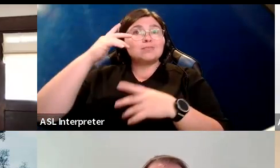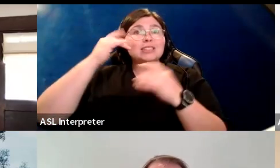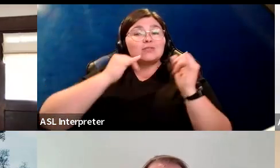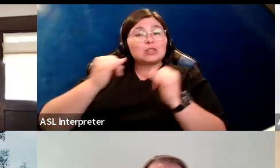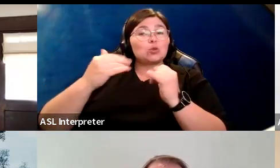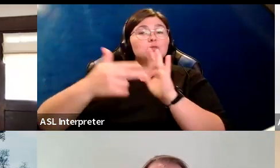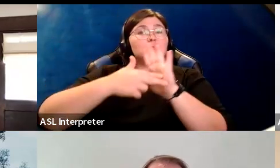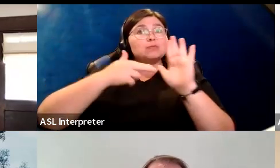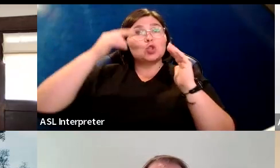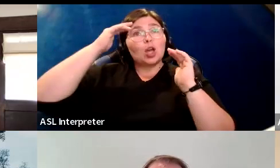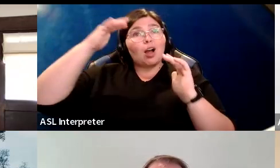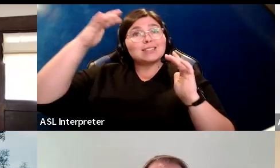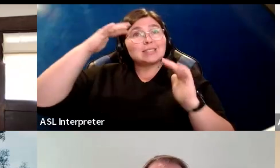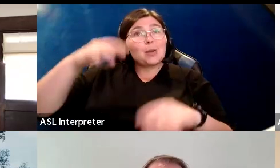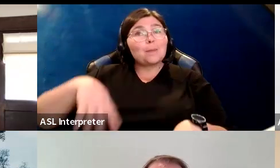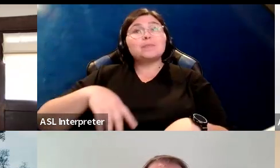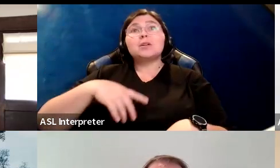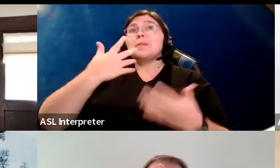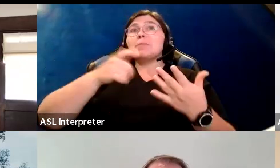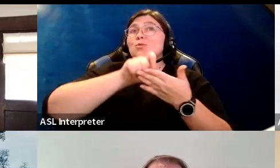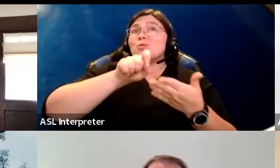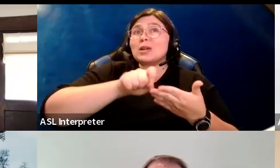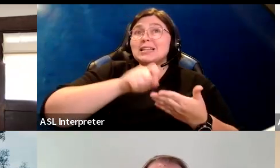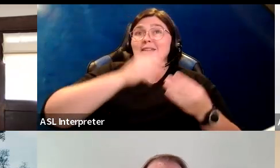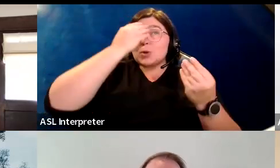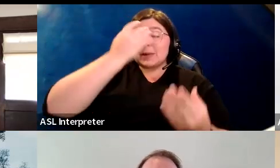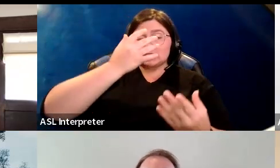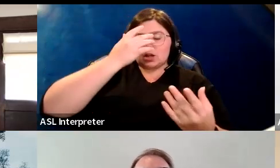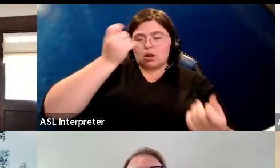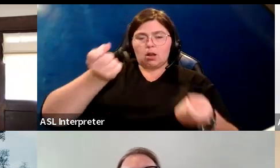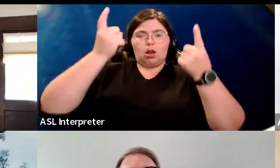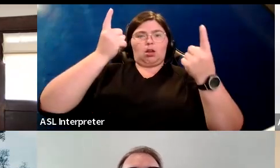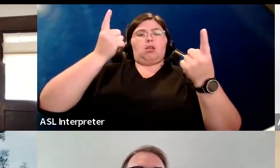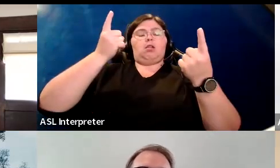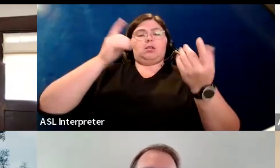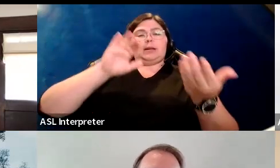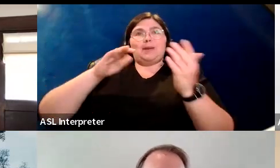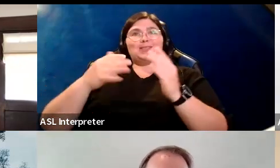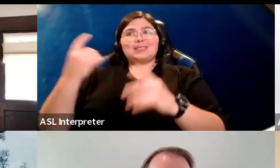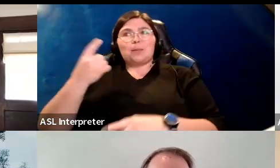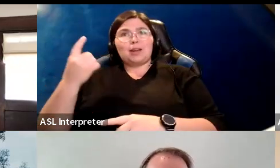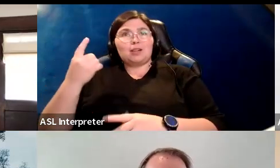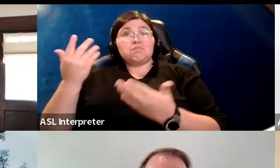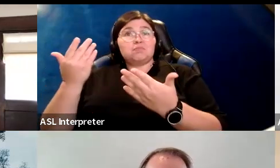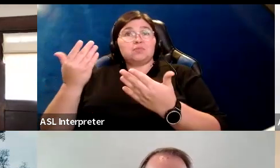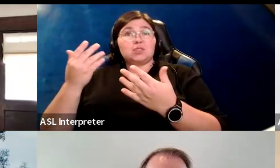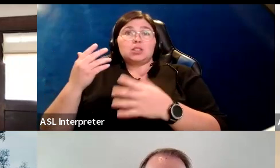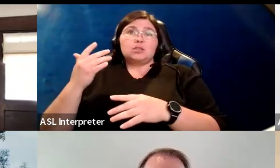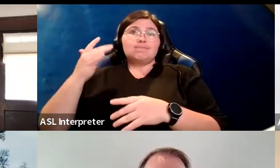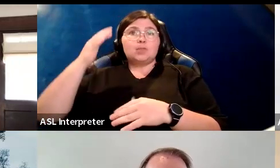would understand written information in a different way compared to somebody who is neurotypical.